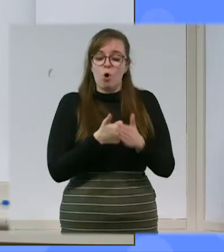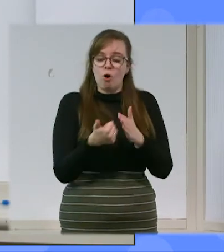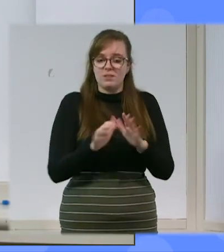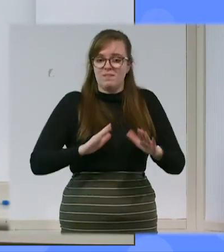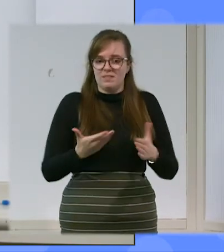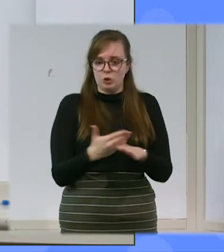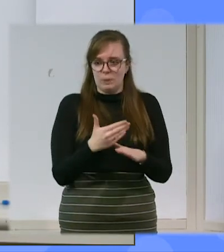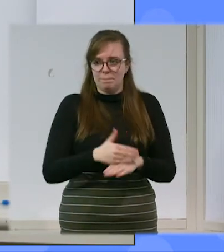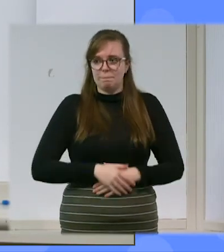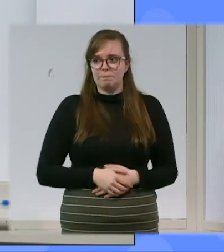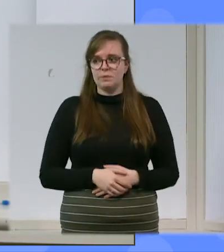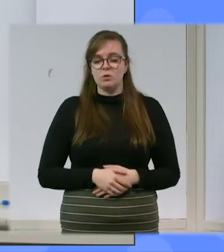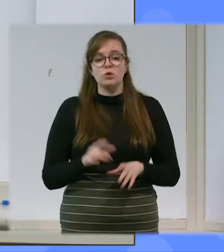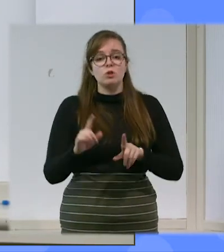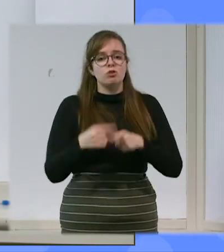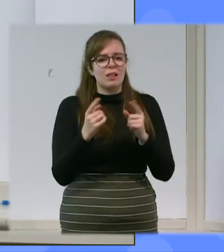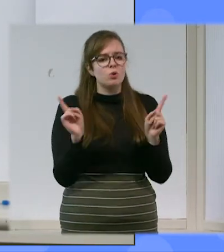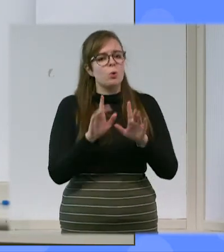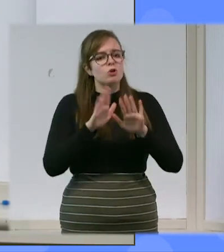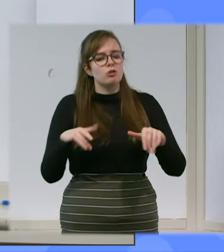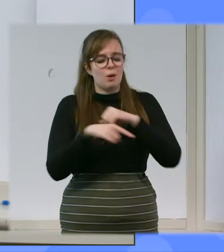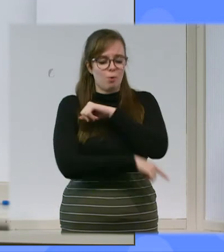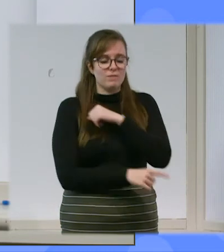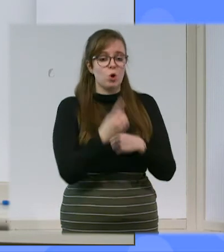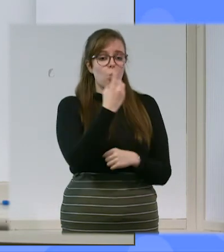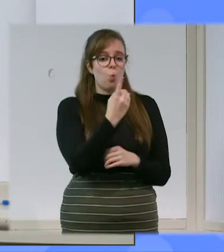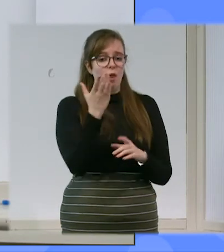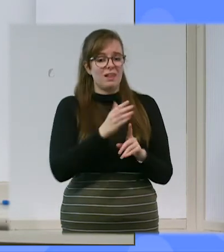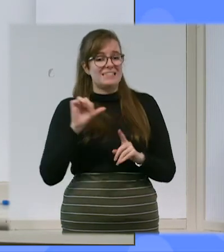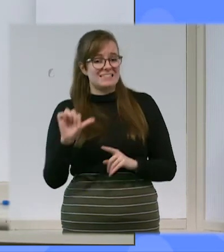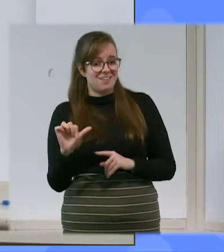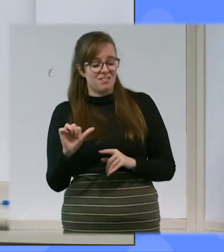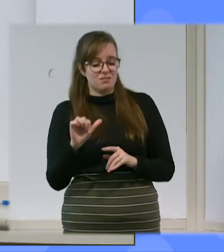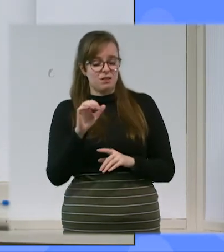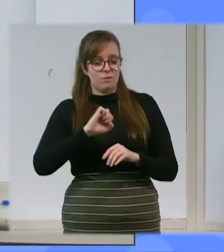we face are for example child poverty one insects in Scotland the last few